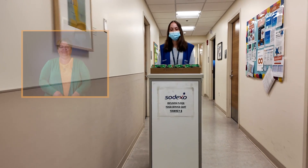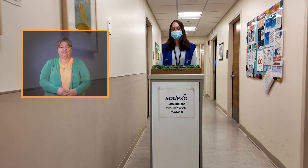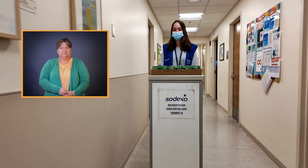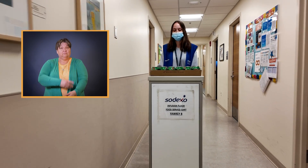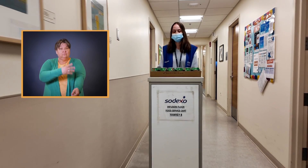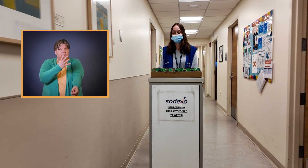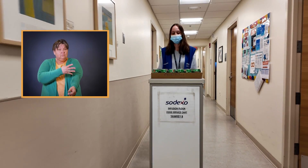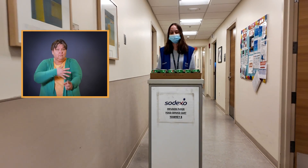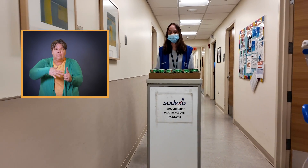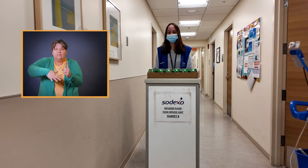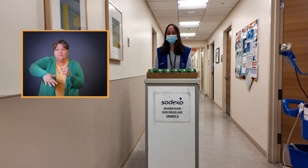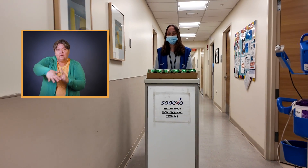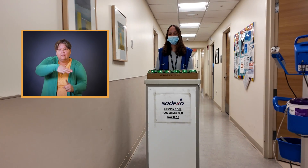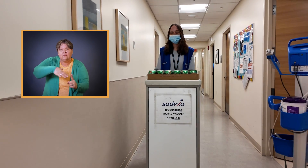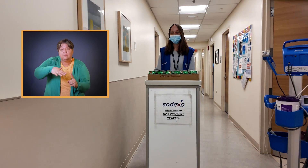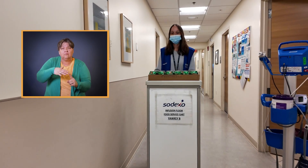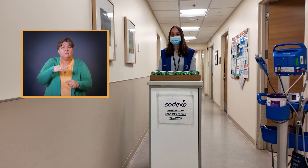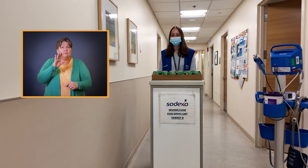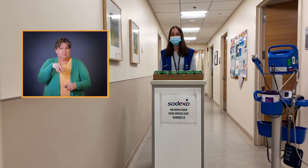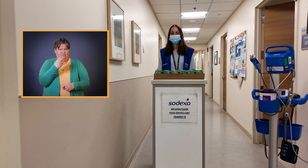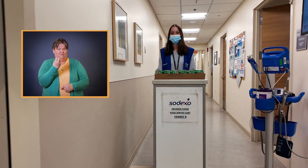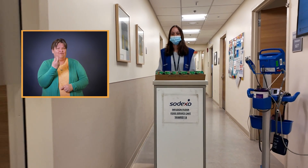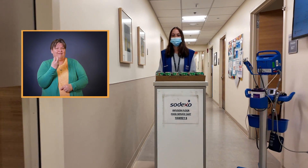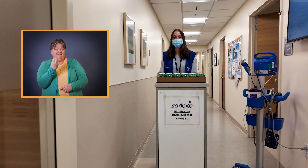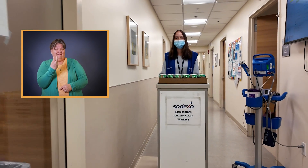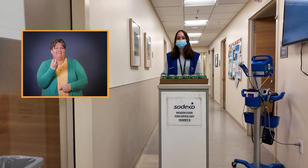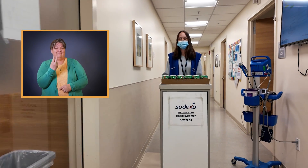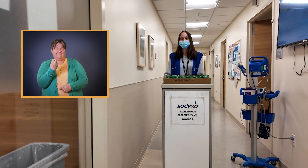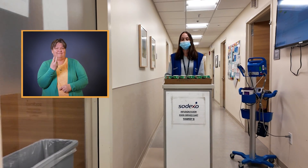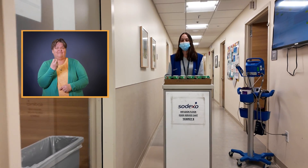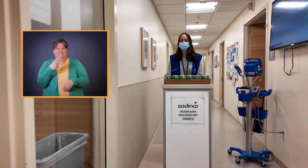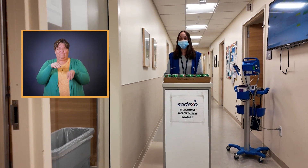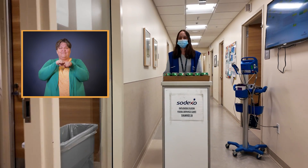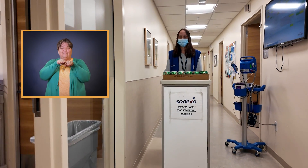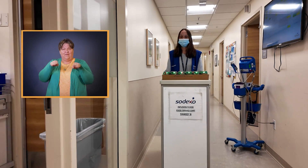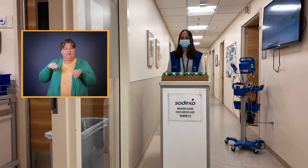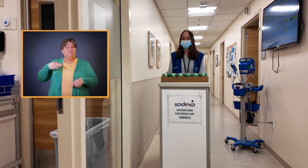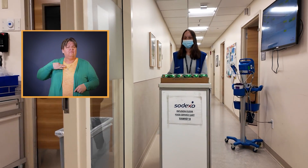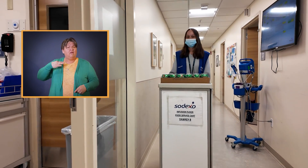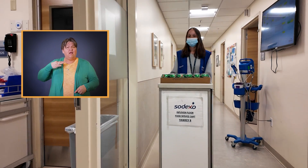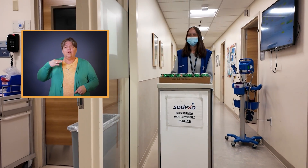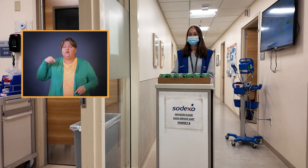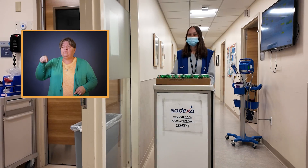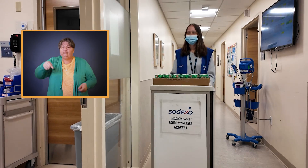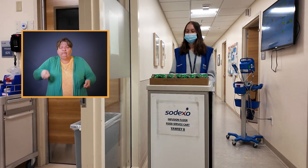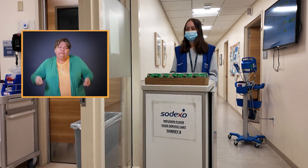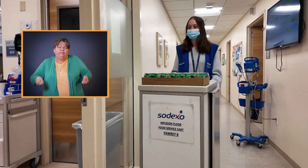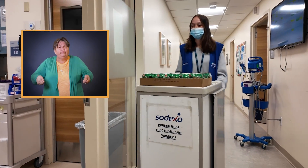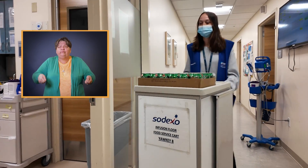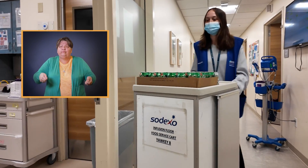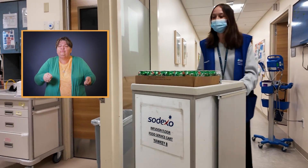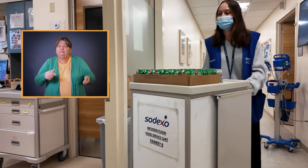Around noon, volunteers will come around with the lunch cart, which has free drinks, snacks and lunches.